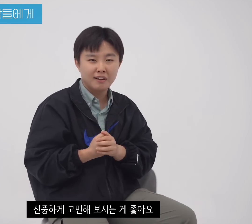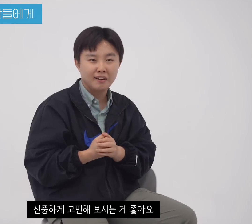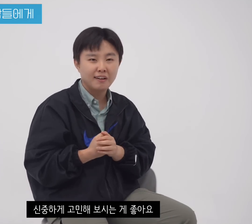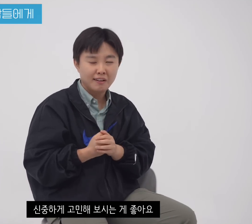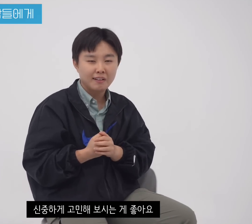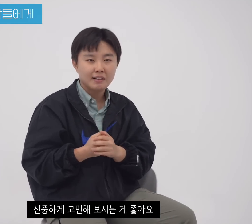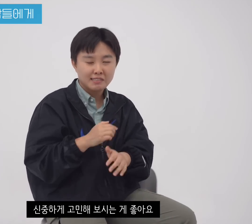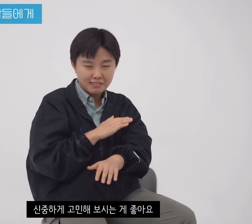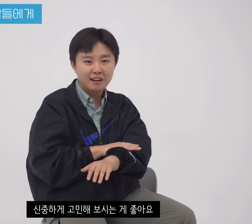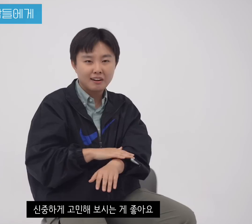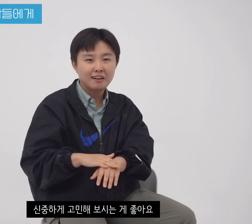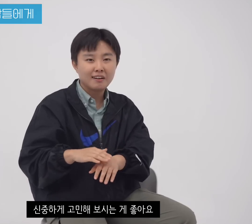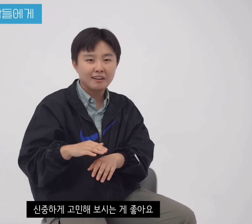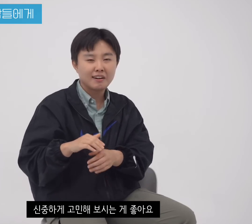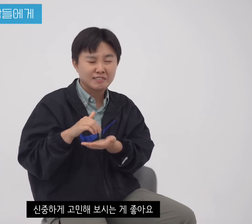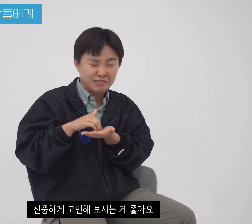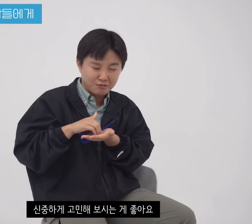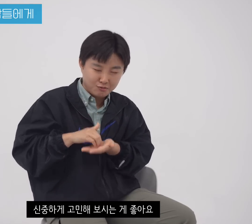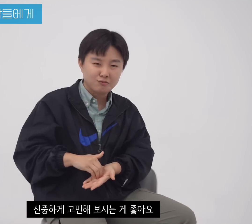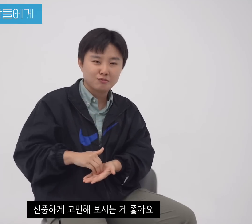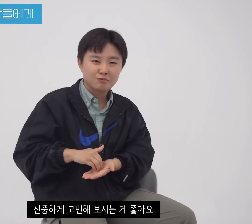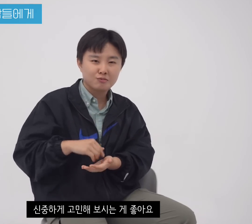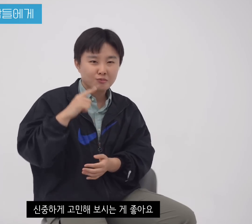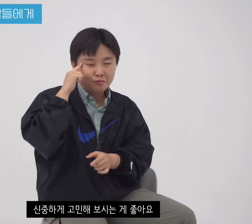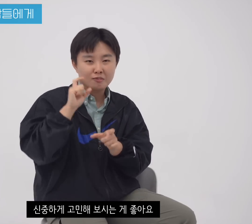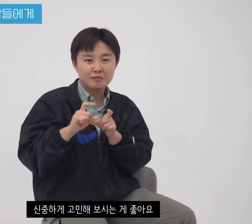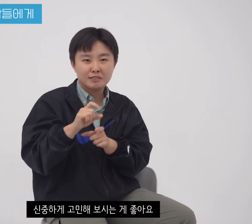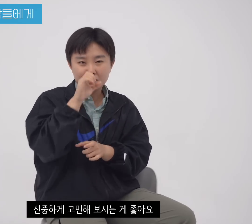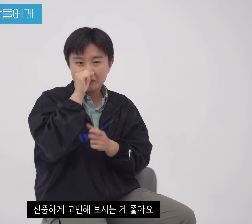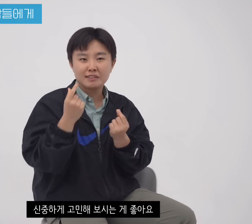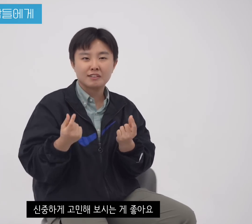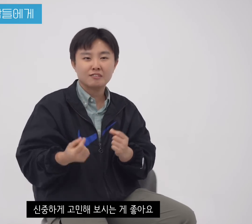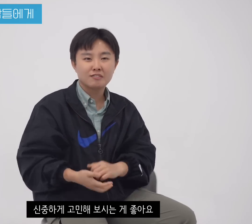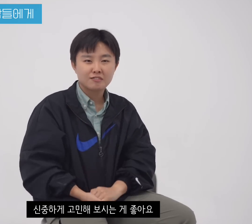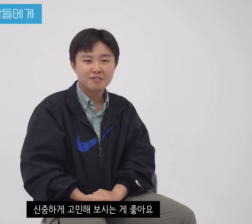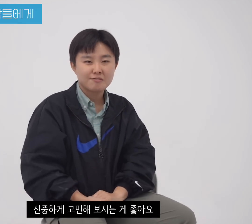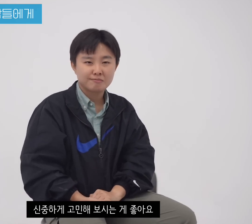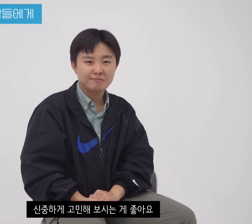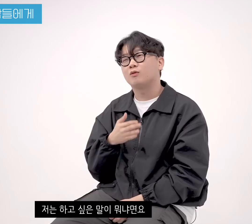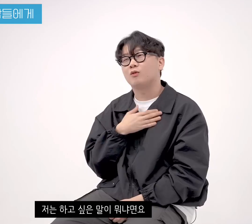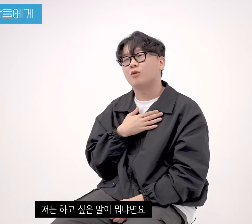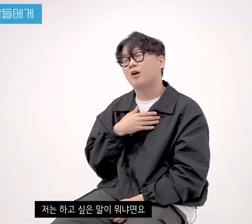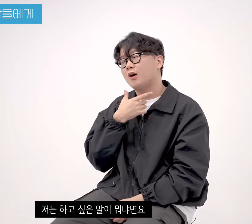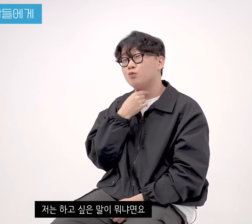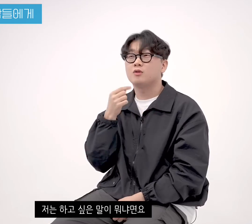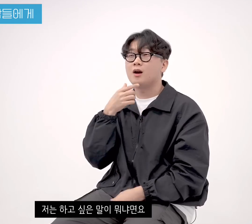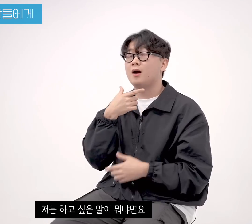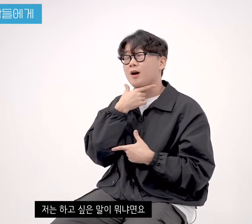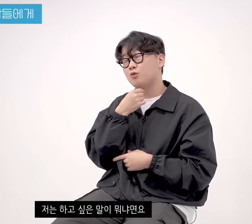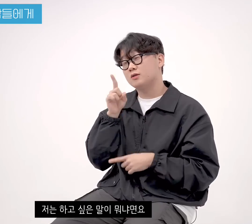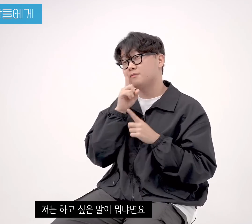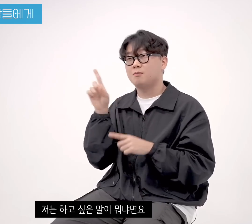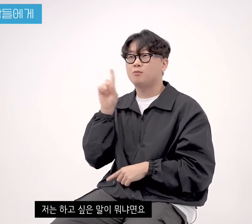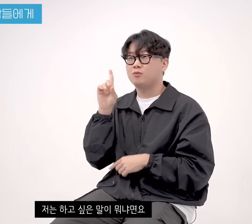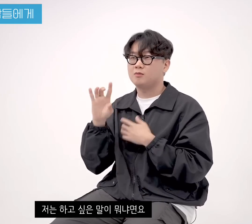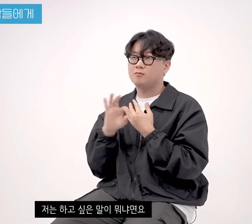It's better to think about it carefully. What I want to say is that